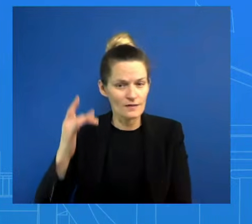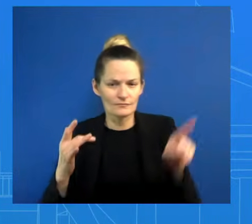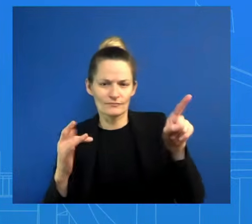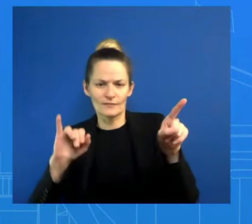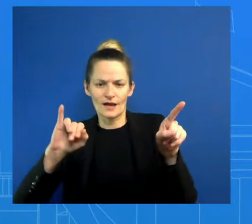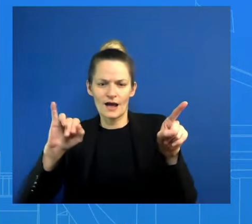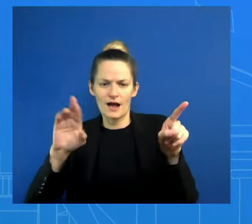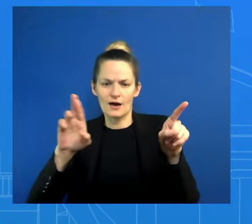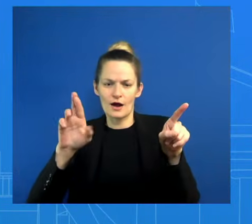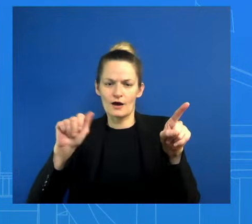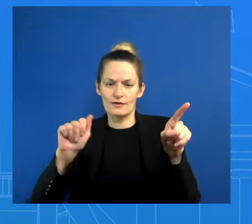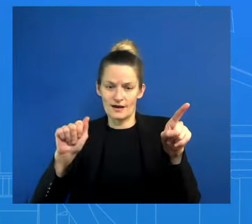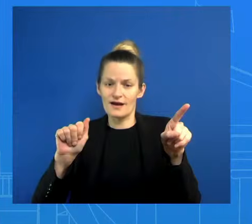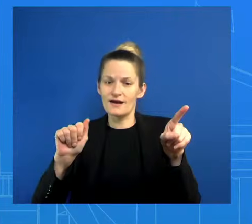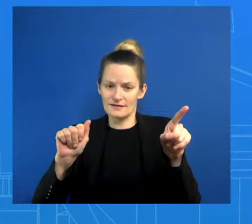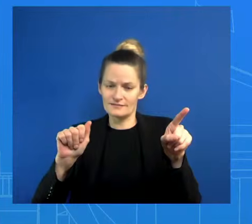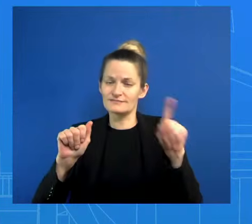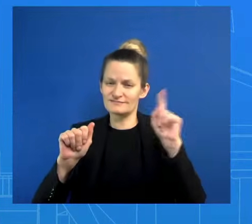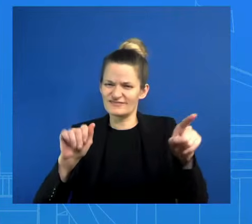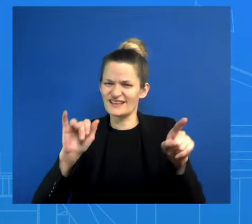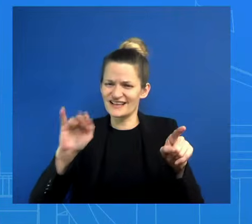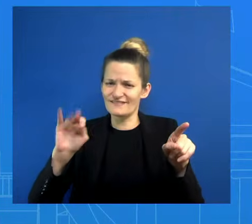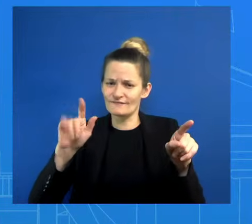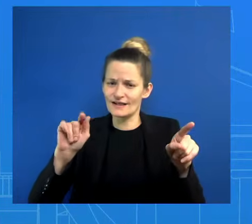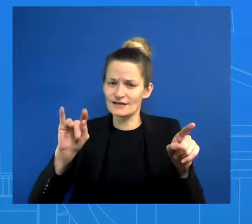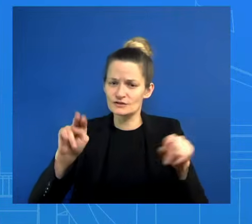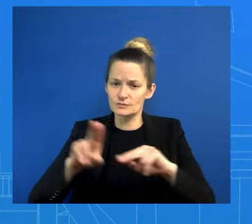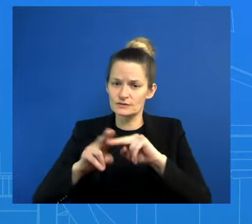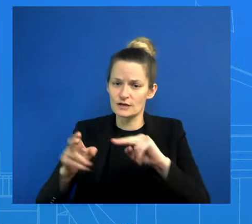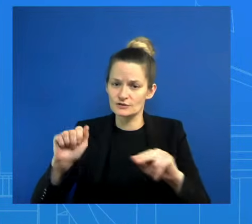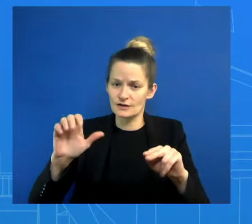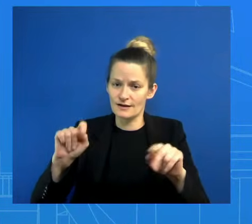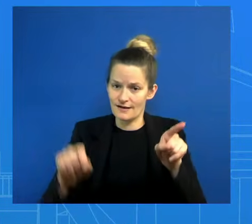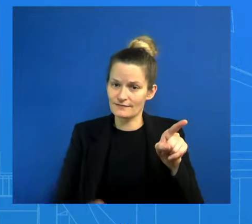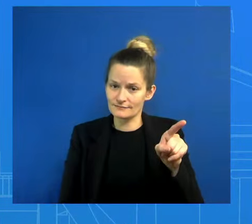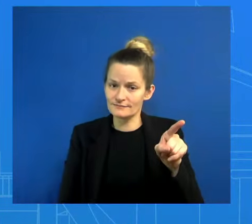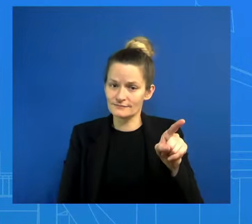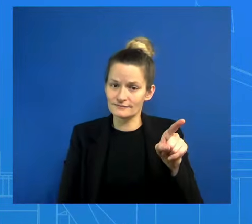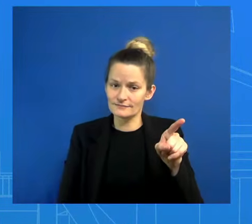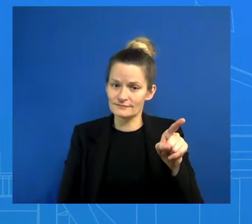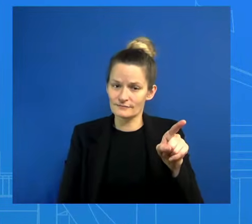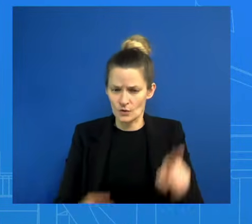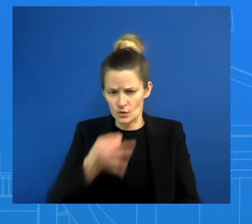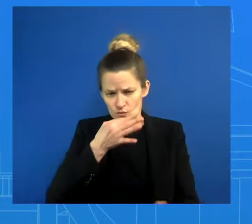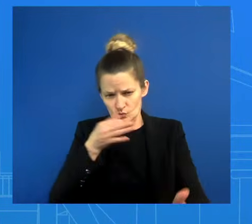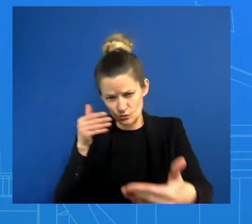to bring down prescription drugs, predic- prescription drug prices and energy costs goes into effect.